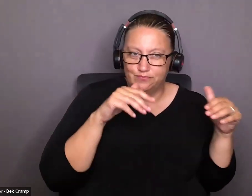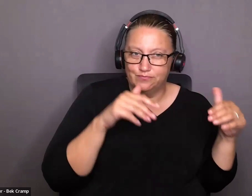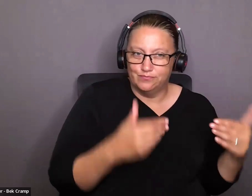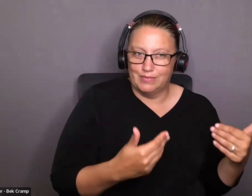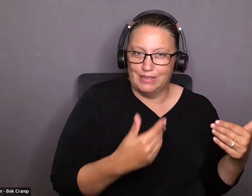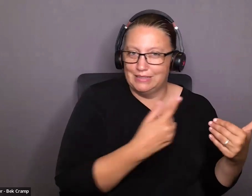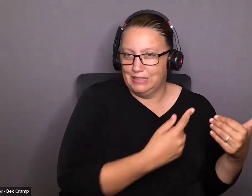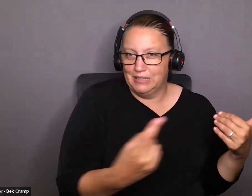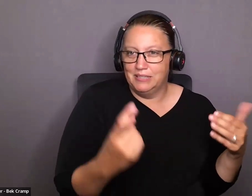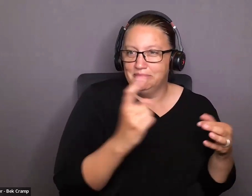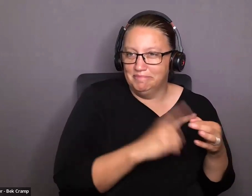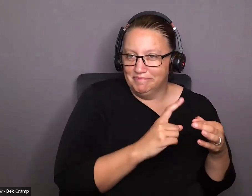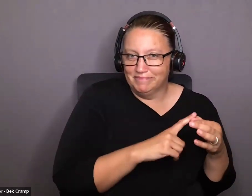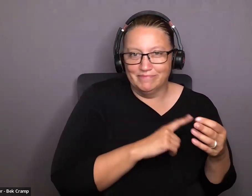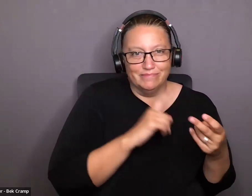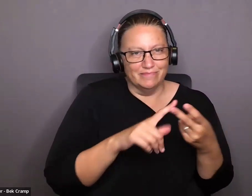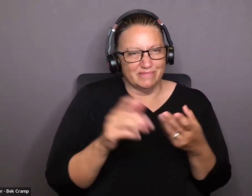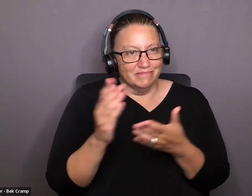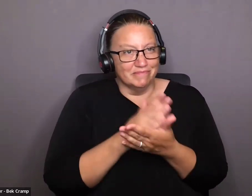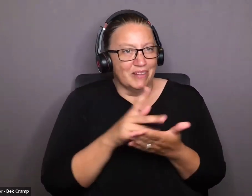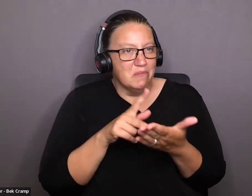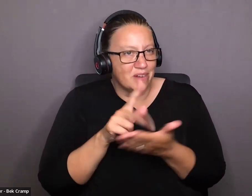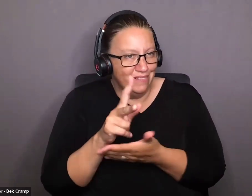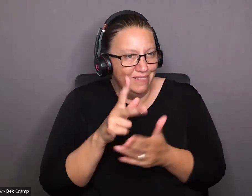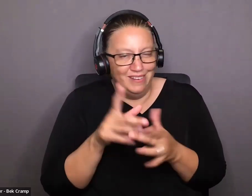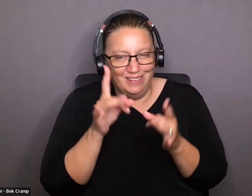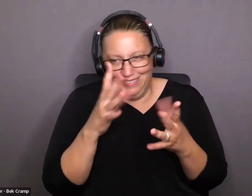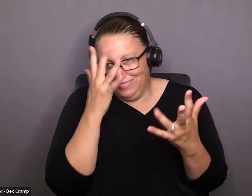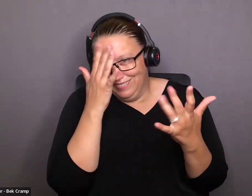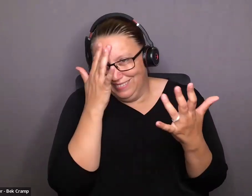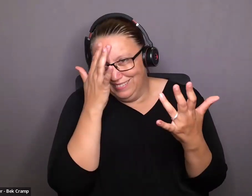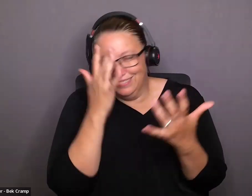to get you thinking. You have many options for sharing your ideas.